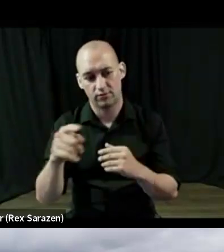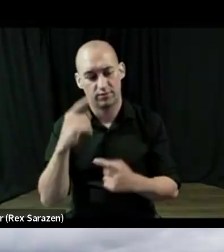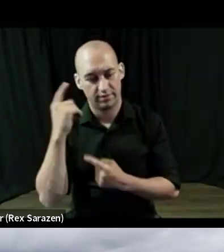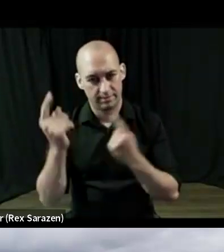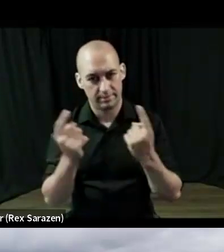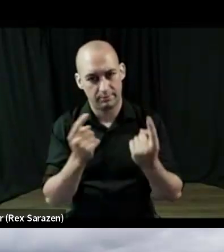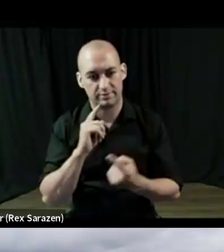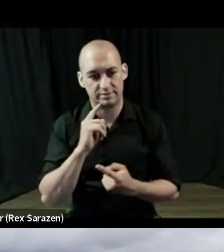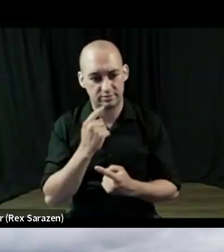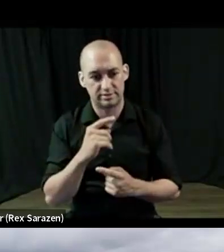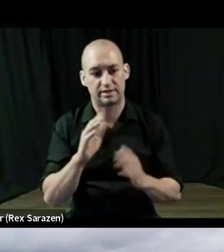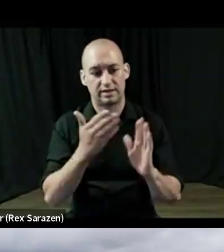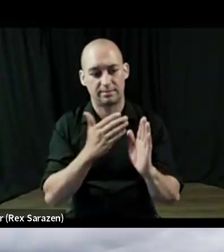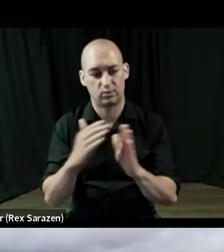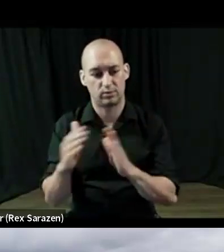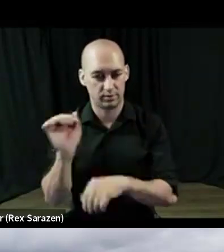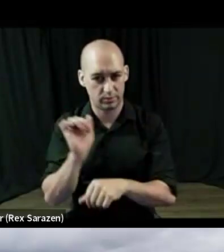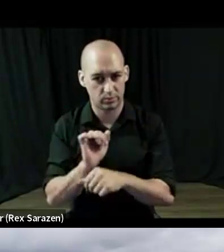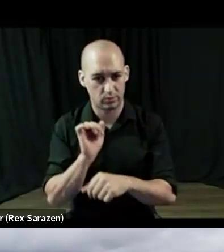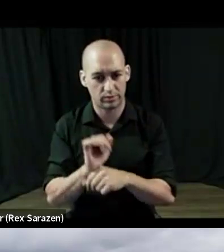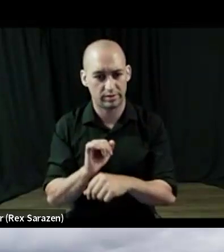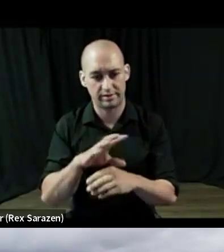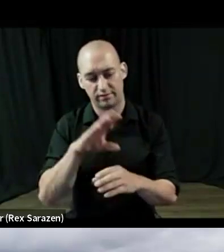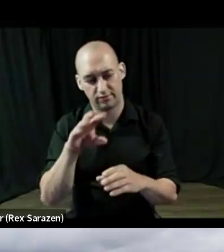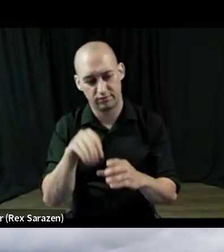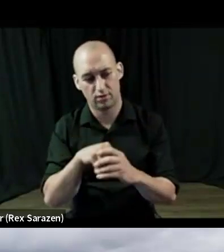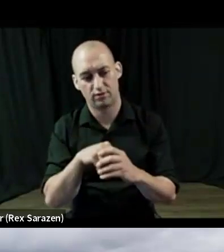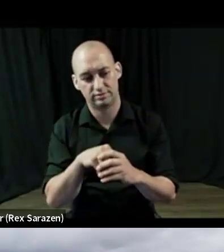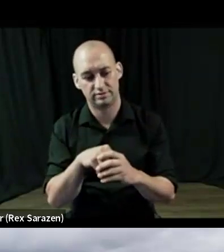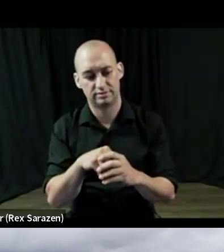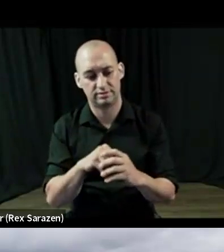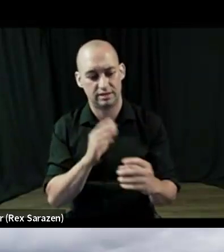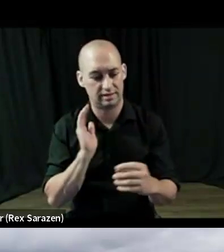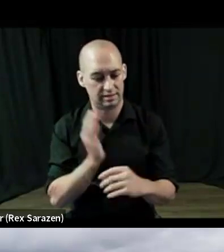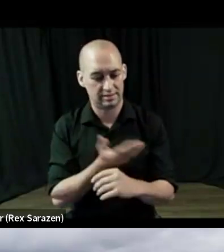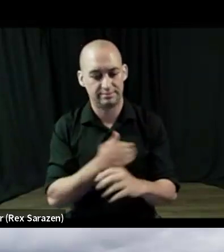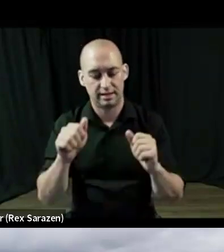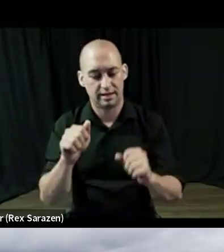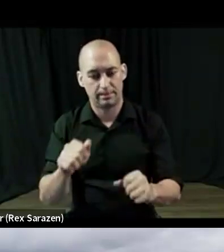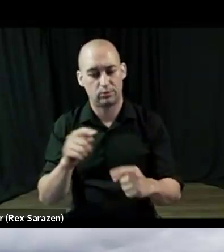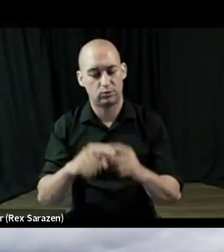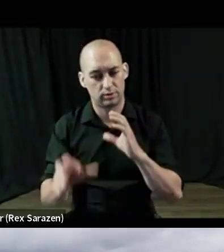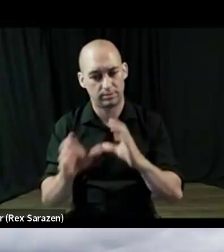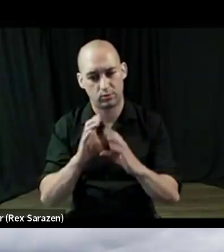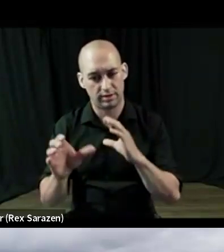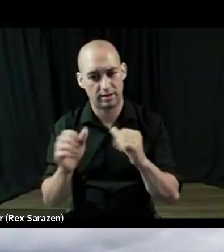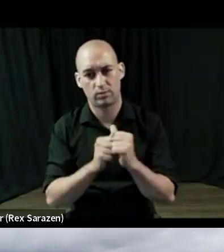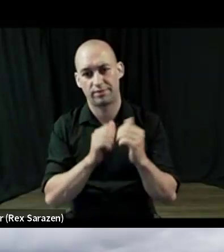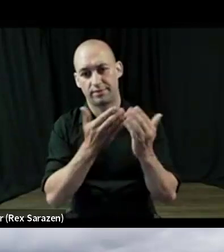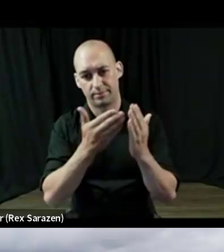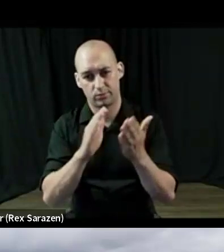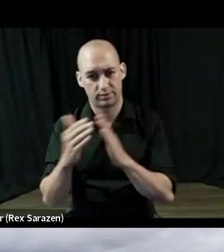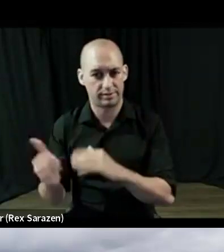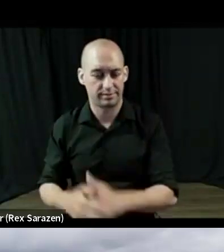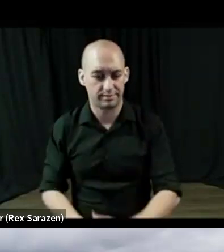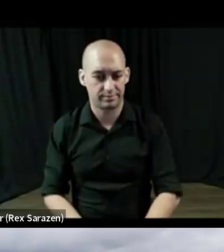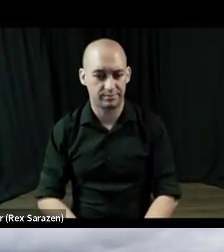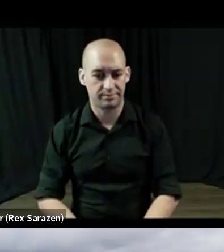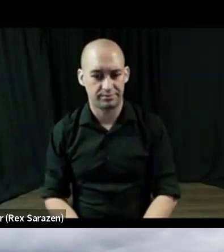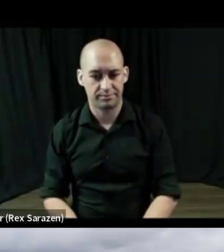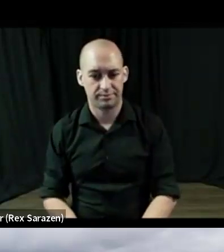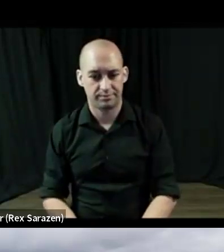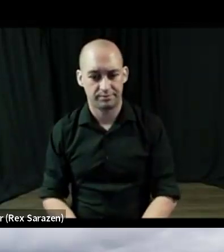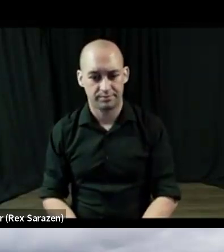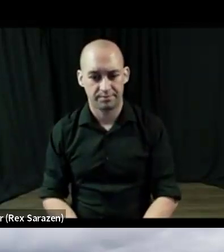that community work involves us being able to communicate with the community.